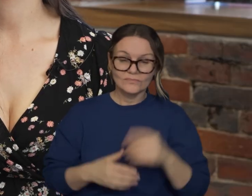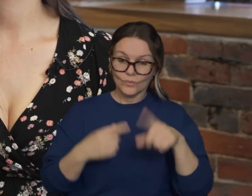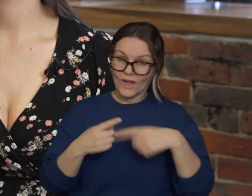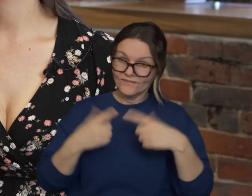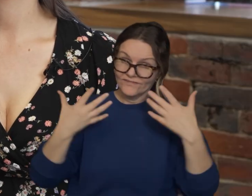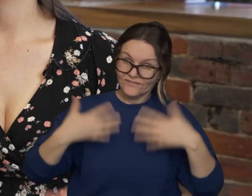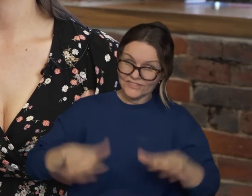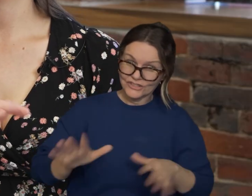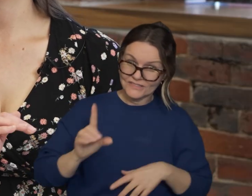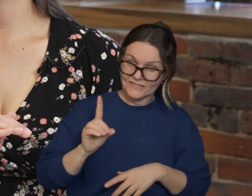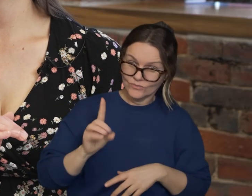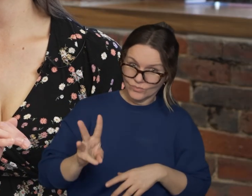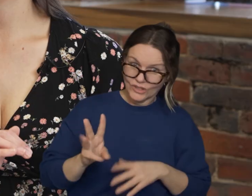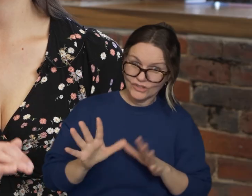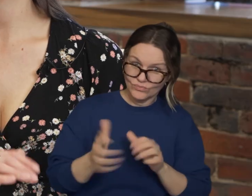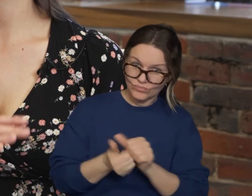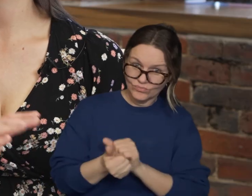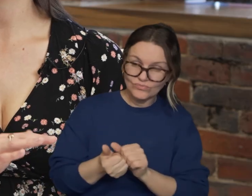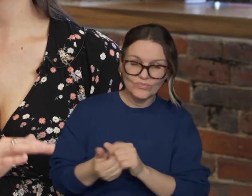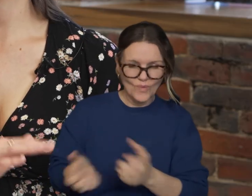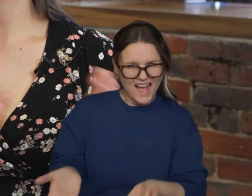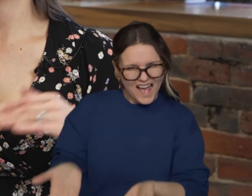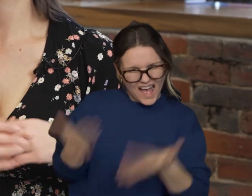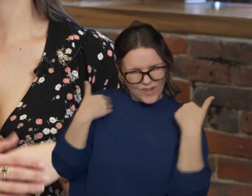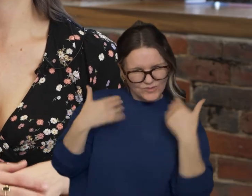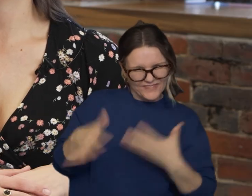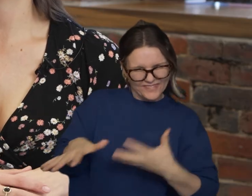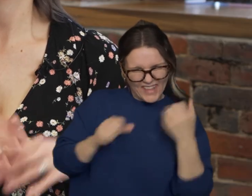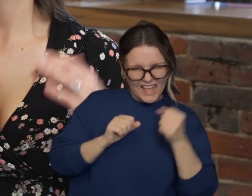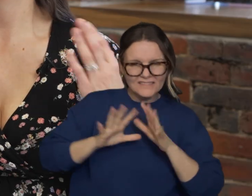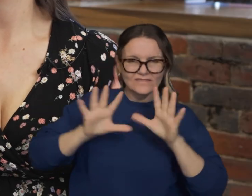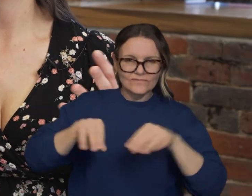dishwasher and it finishes its cycle you want to take them out pretty quickly you don't want them